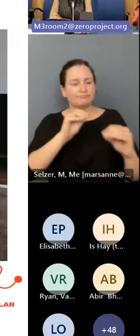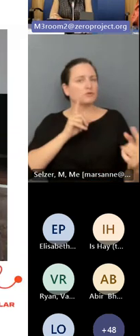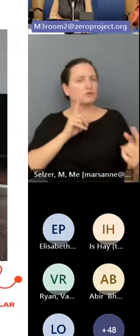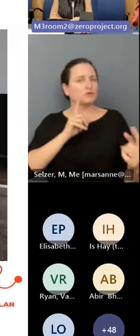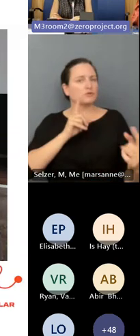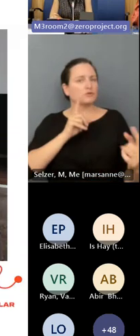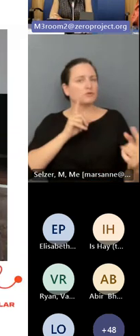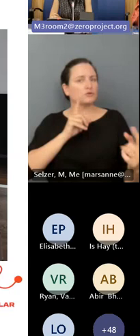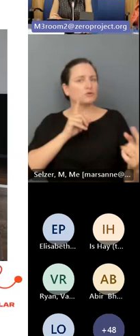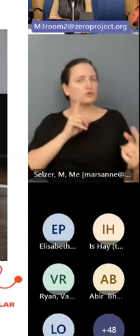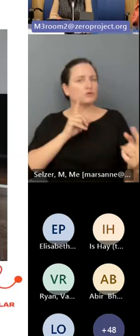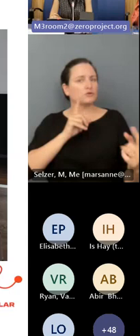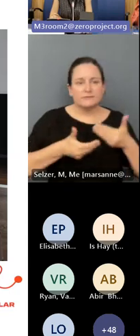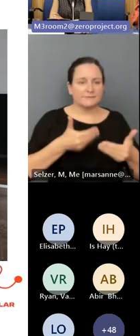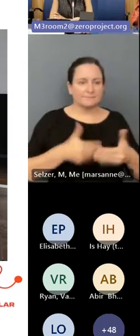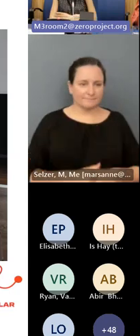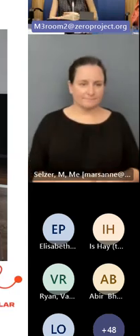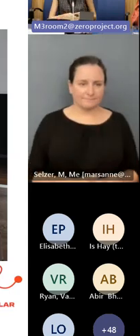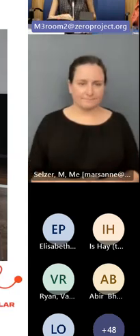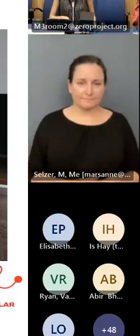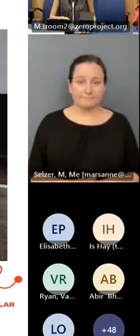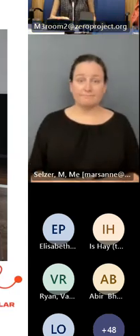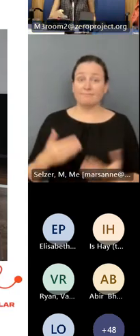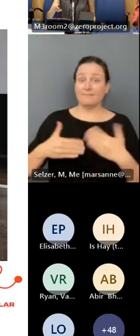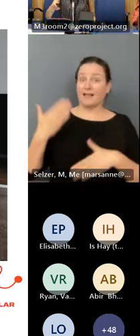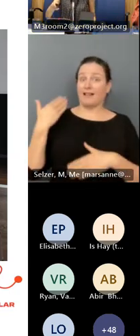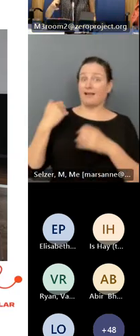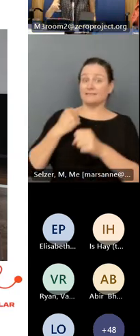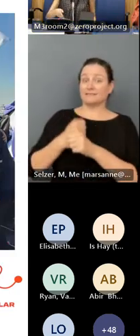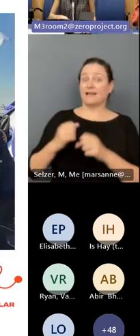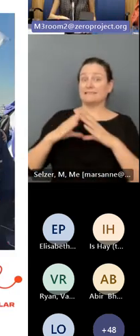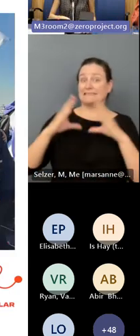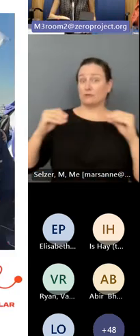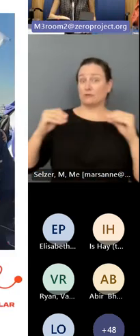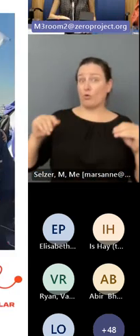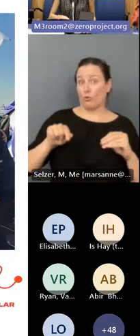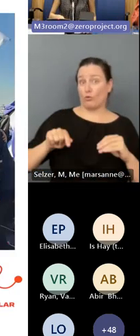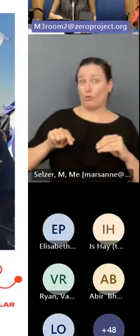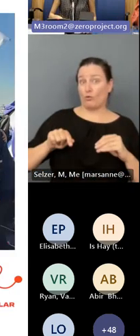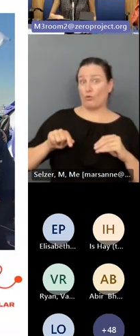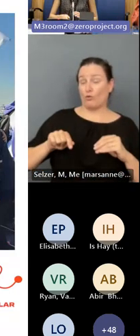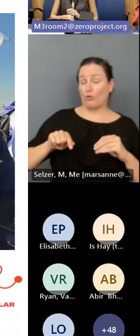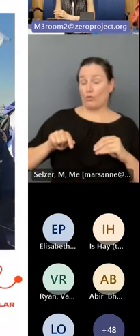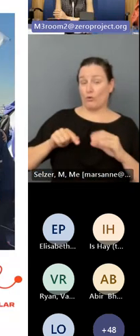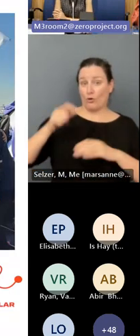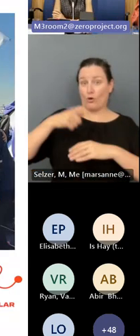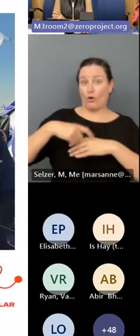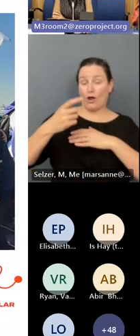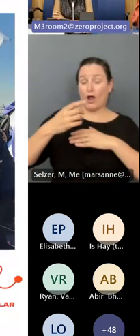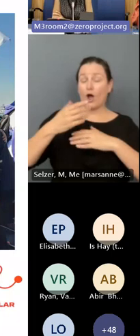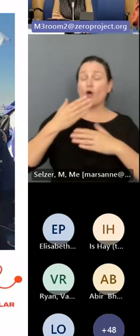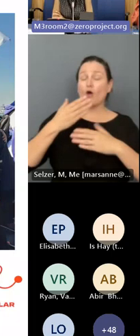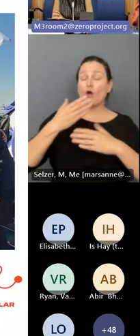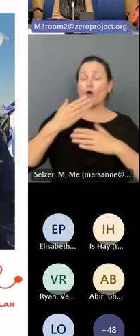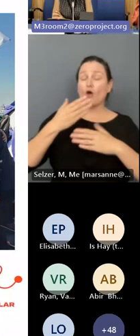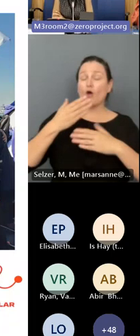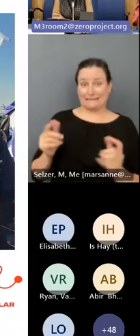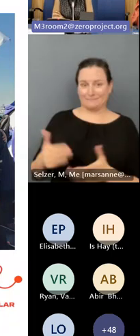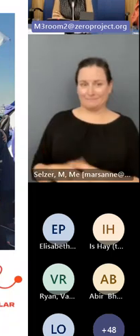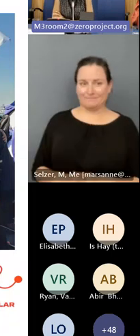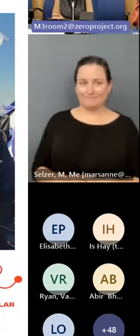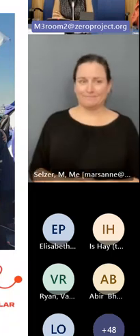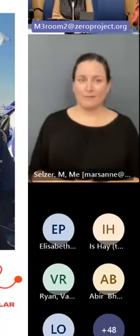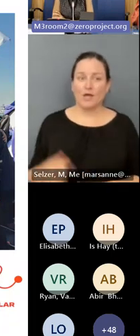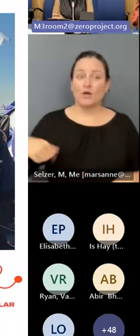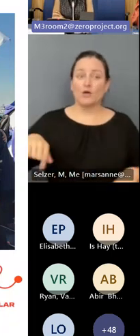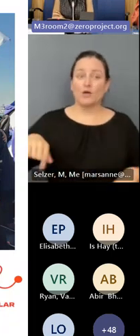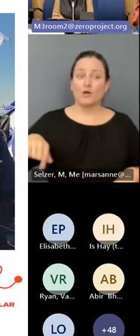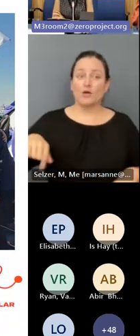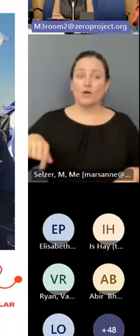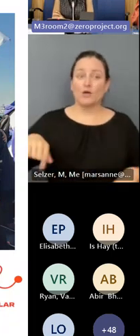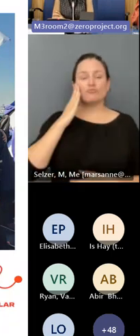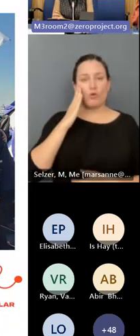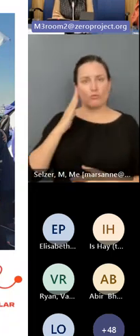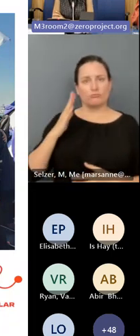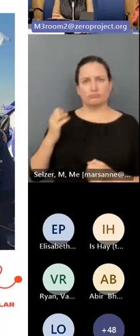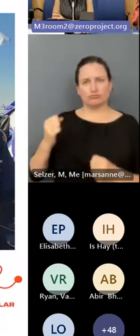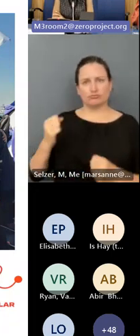at last year's zero conference. Being an NGO, we rely on our strong network and volunteers.